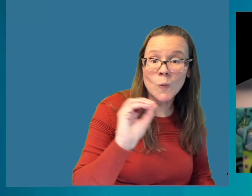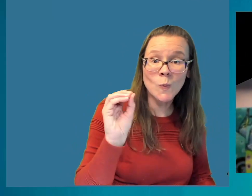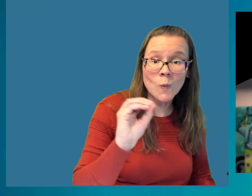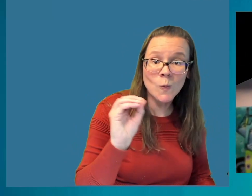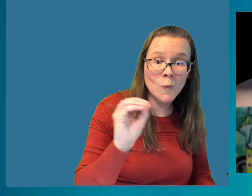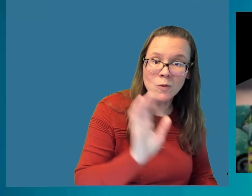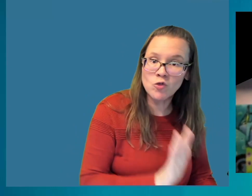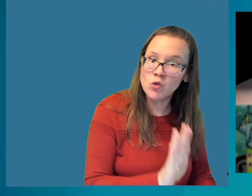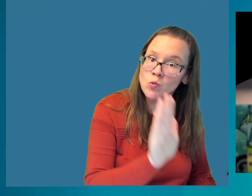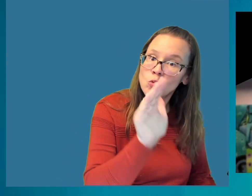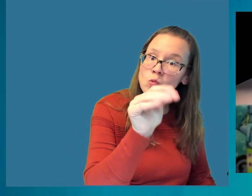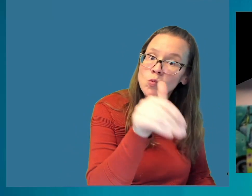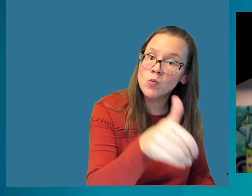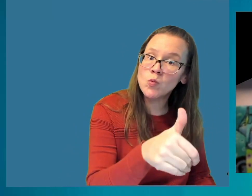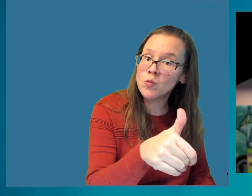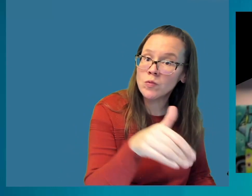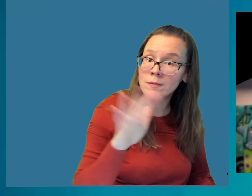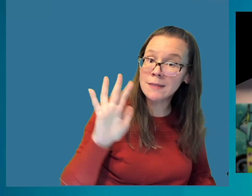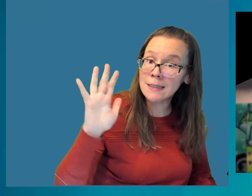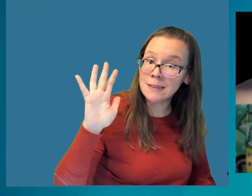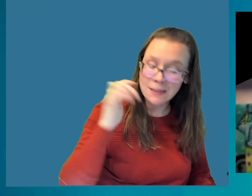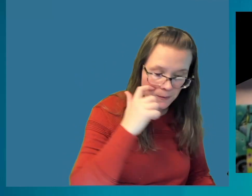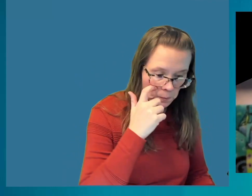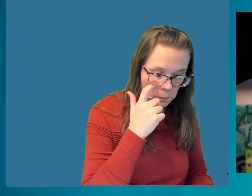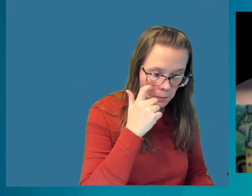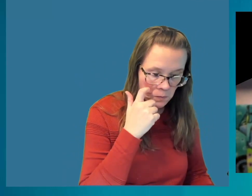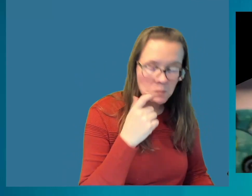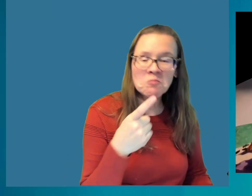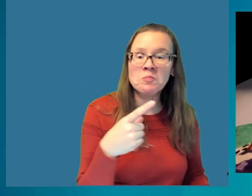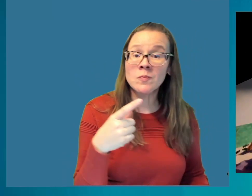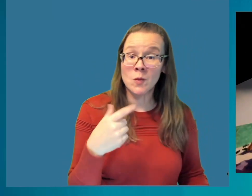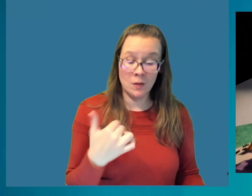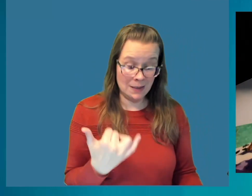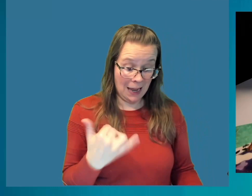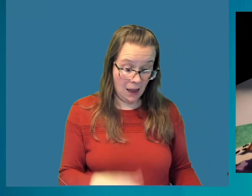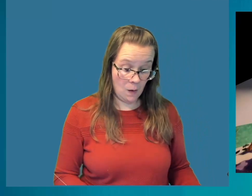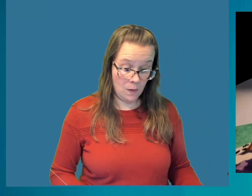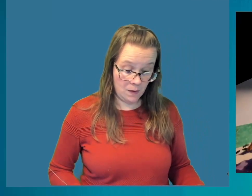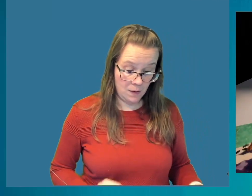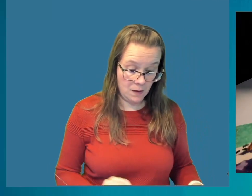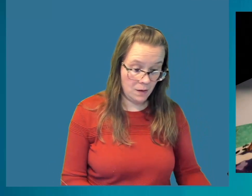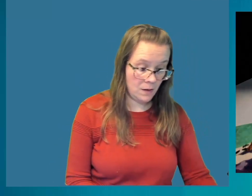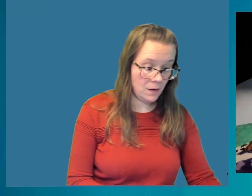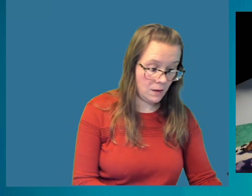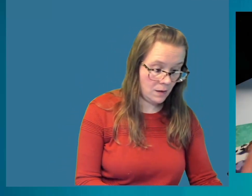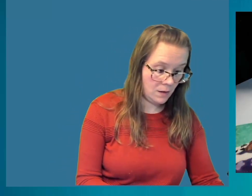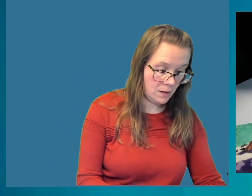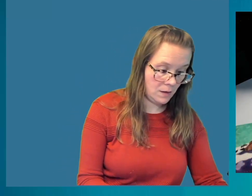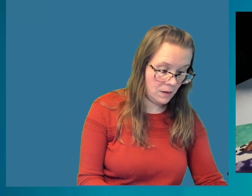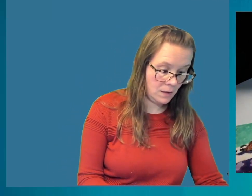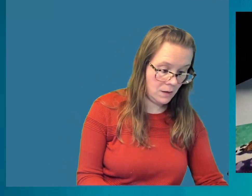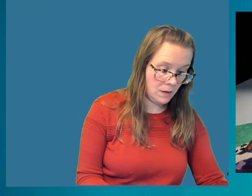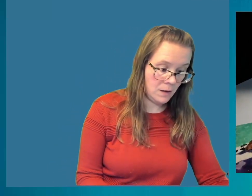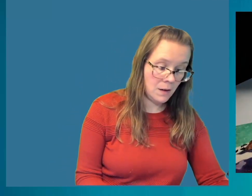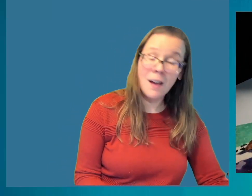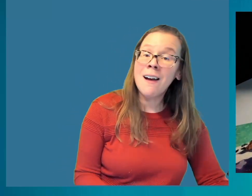have a really clean edge that just waterfalls over the edge of your Peltex. For this particular